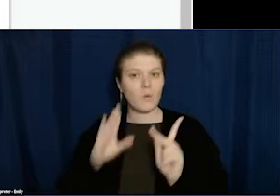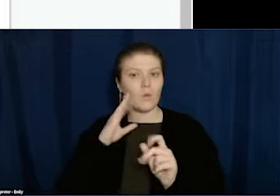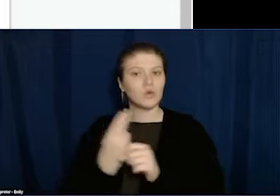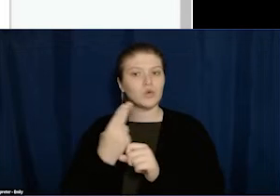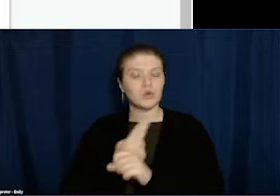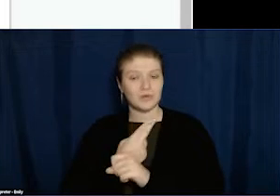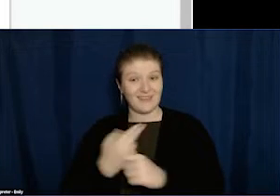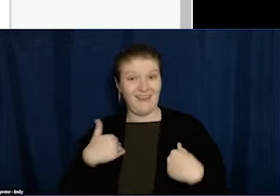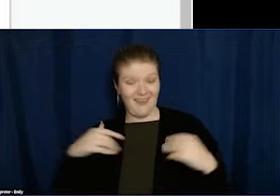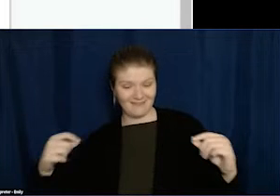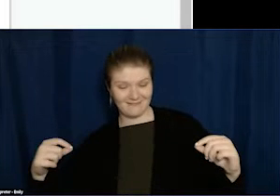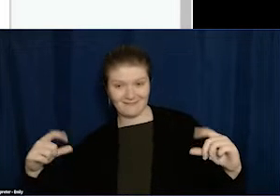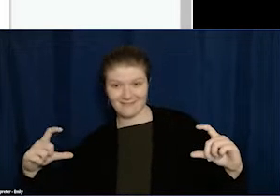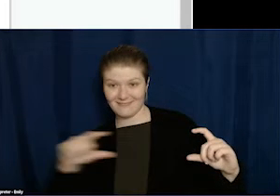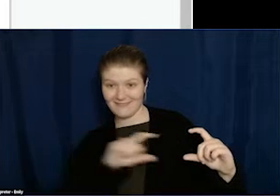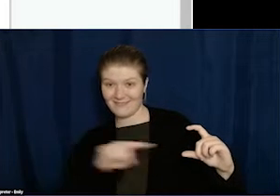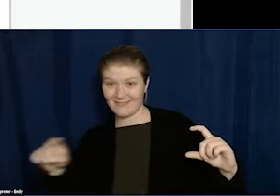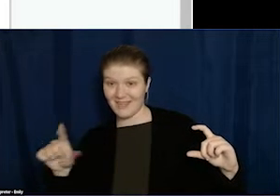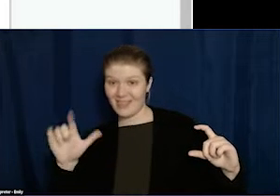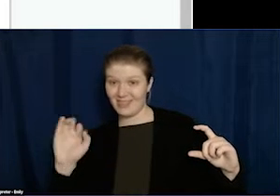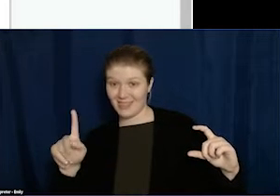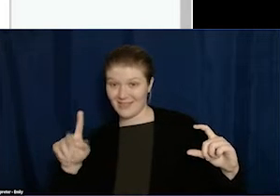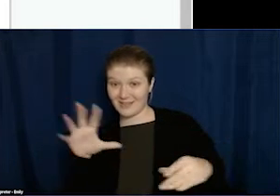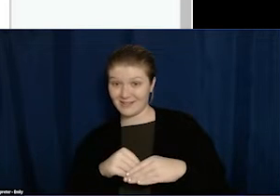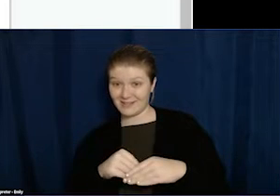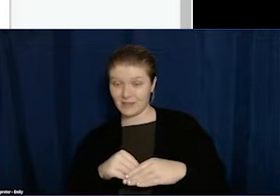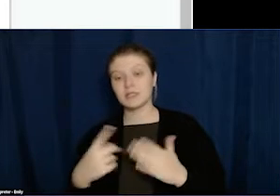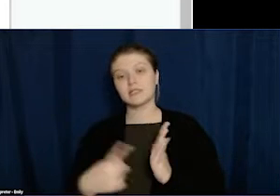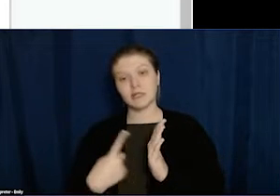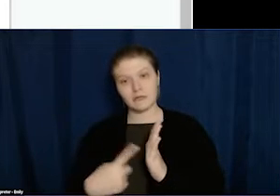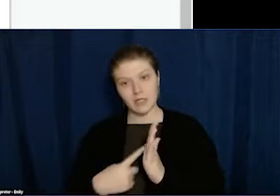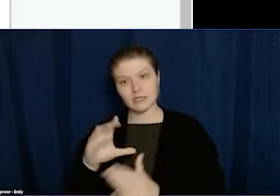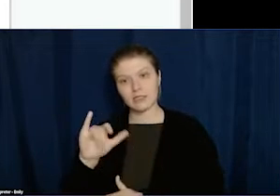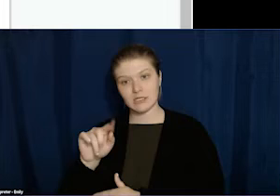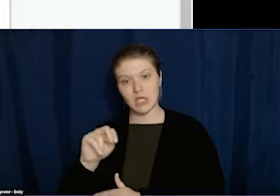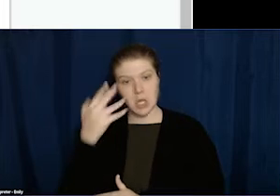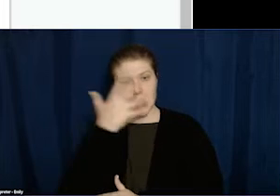Just be careful because the citations look normal to you. You know, they look like text on the screen.